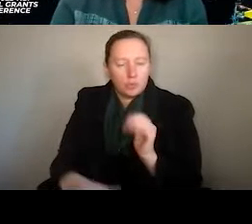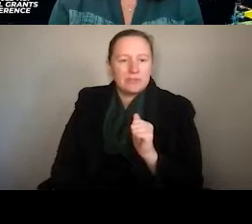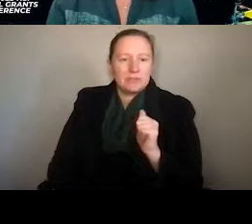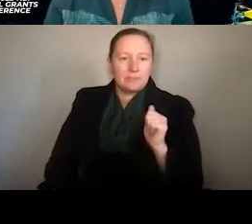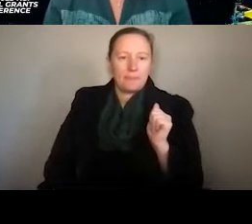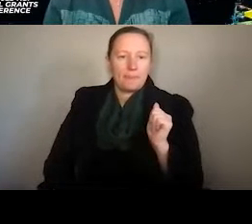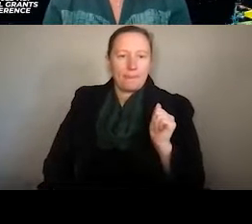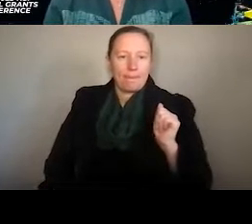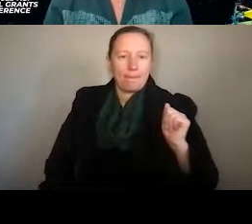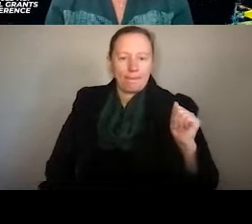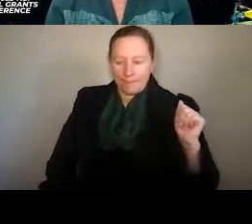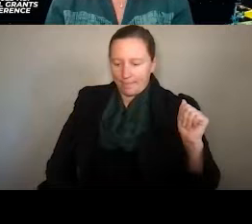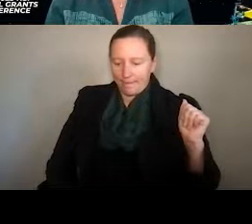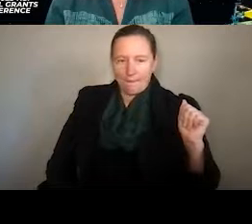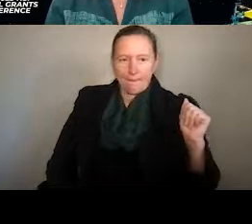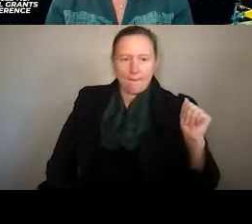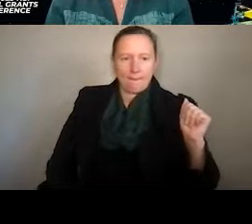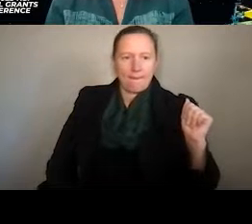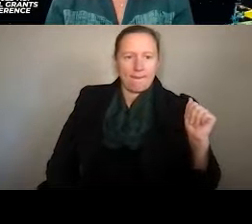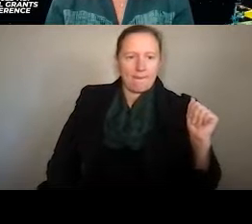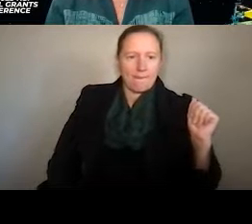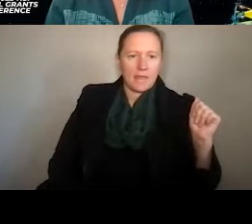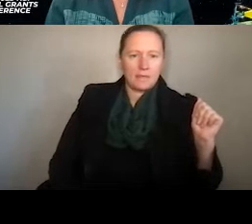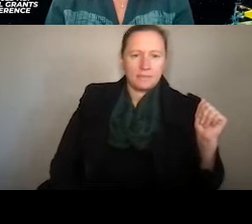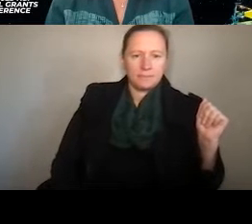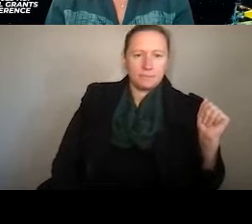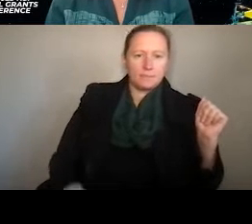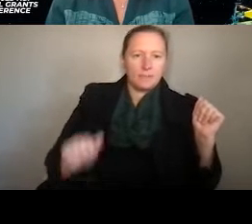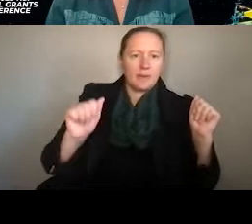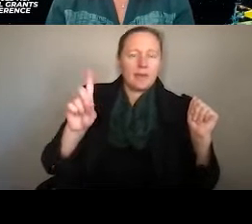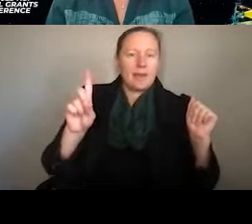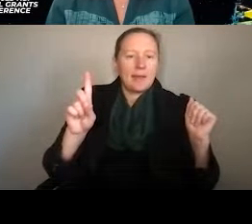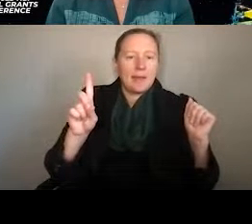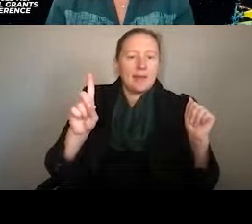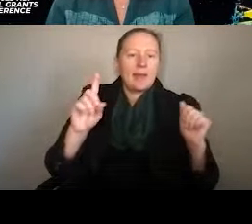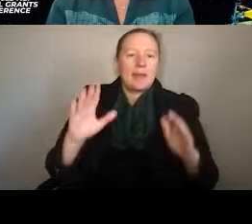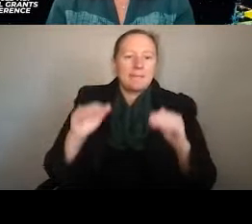Let's start with the programs: Advancing Informal STEM Learning.